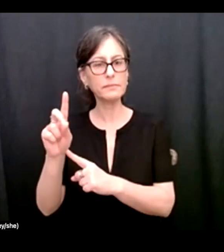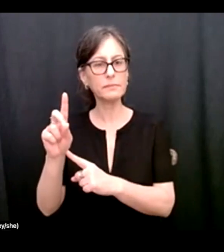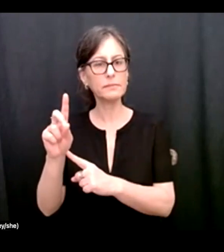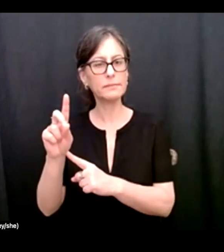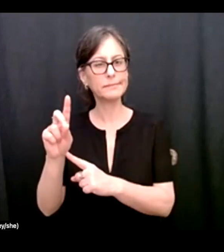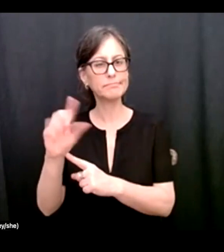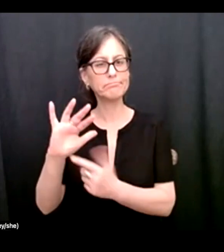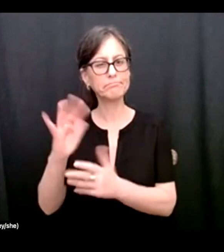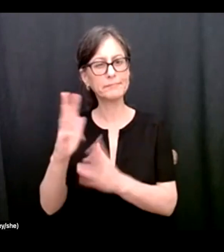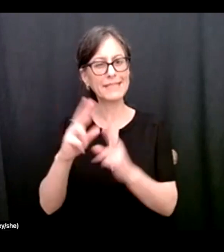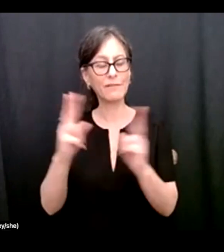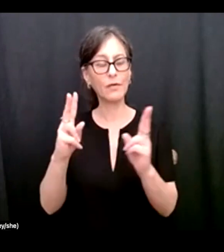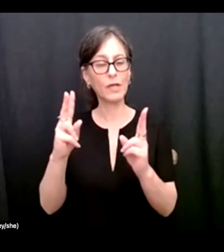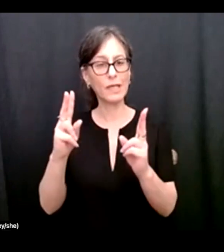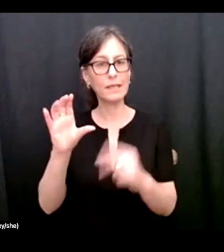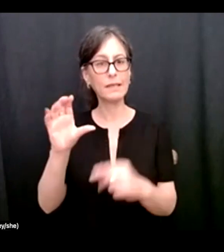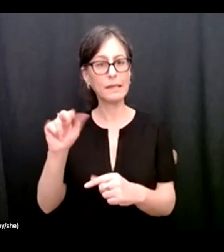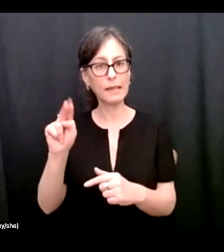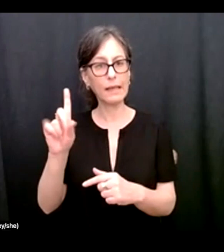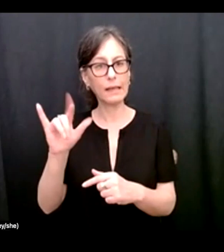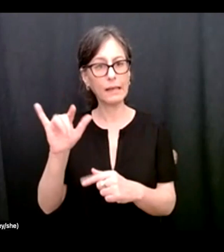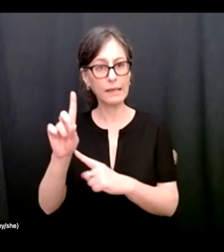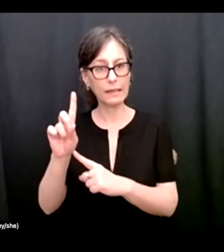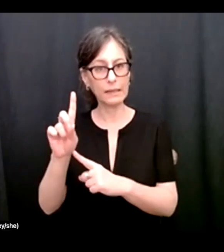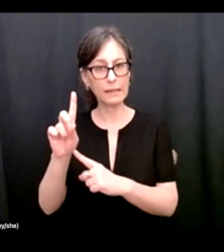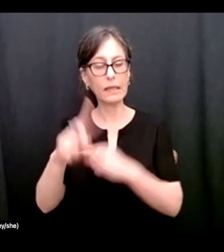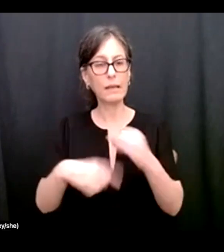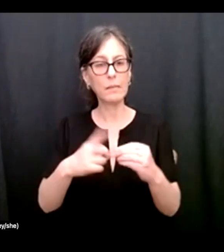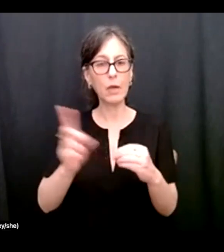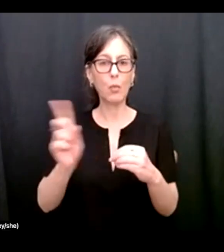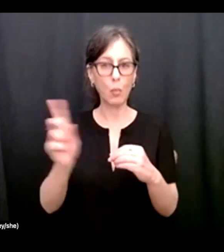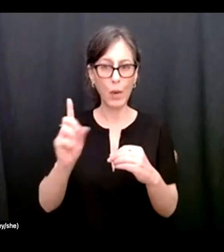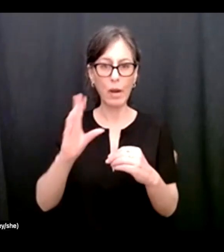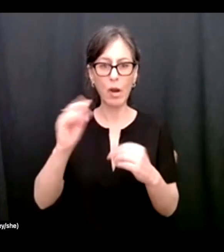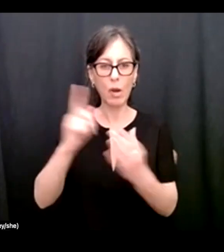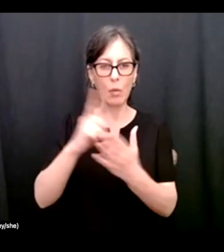like I said, candid about where they are and what they're looking to do and kind of what they're